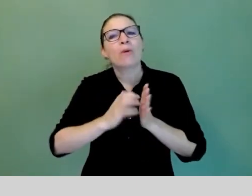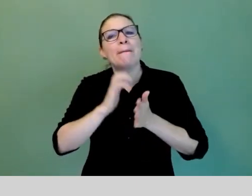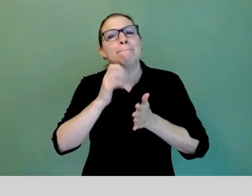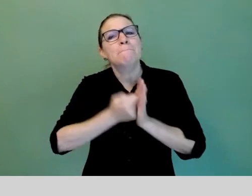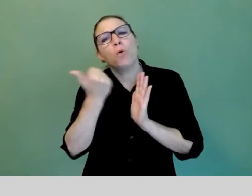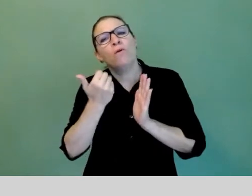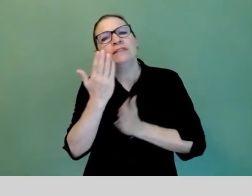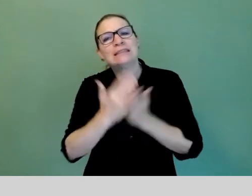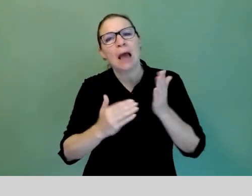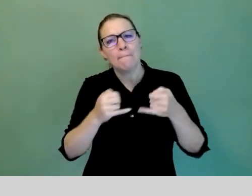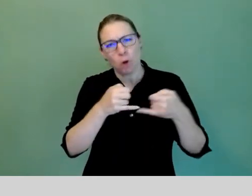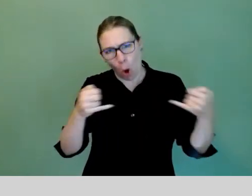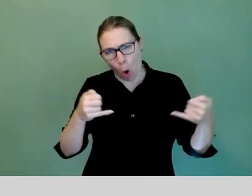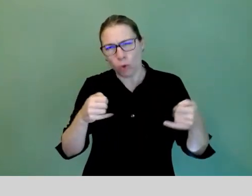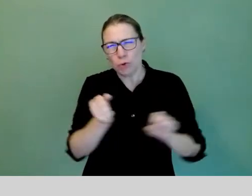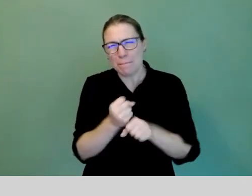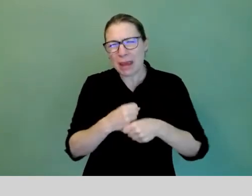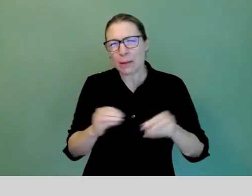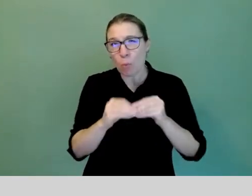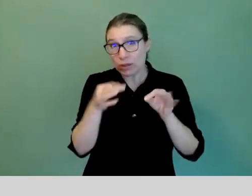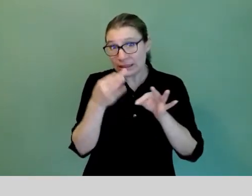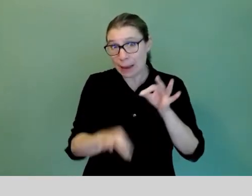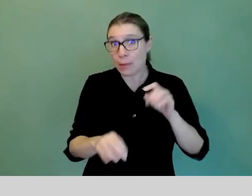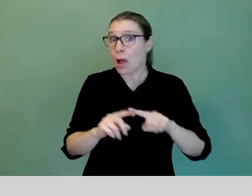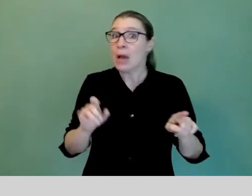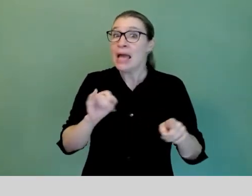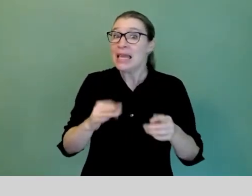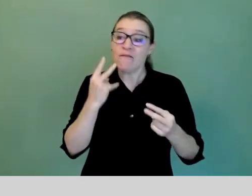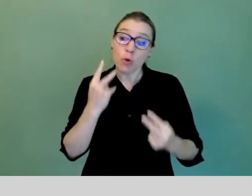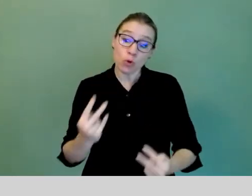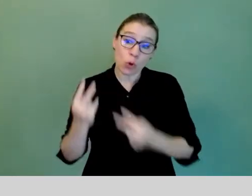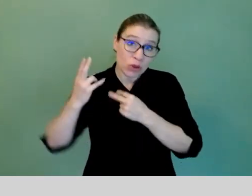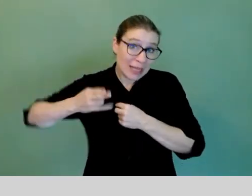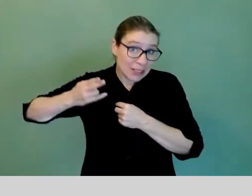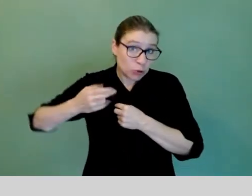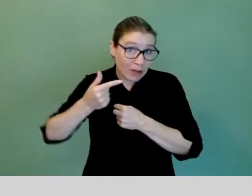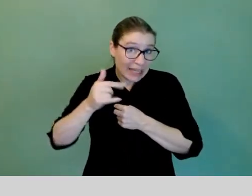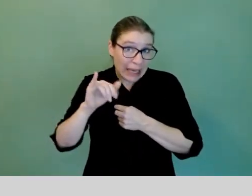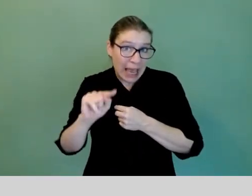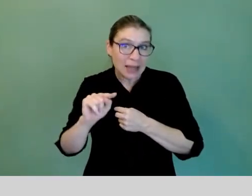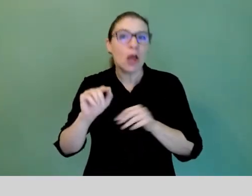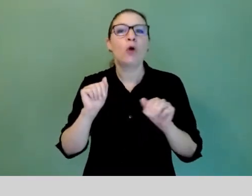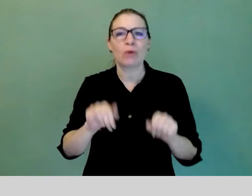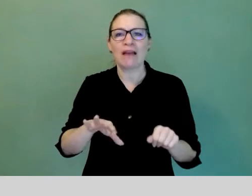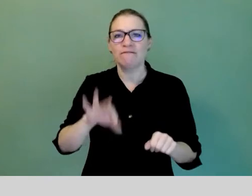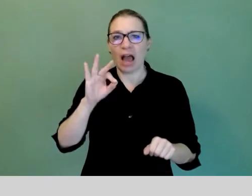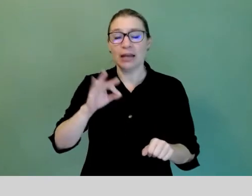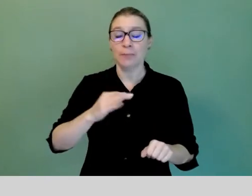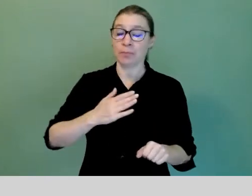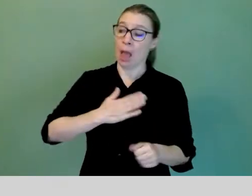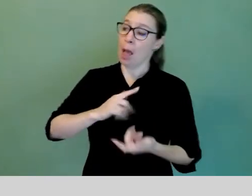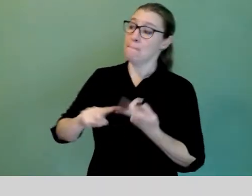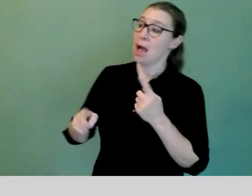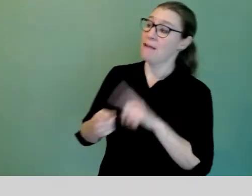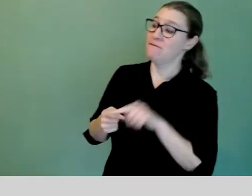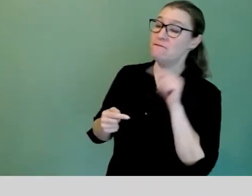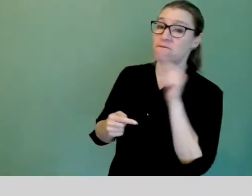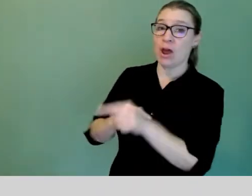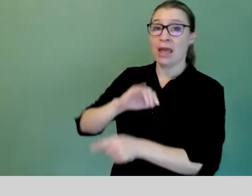but if you go back through the Git history, you'll find it. My friend, Geoffrey French, added a neural network to the library